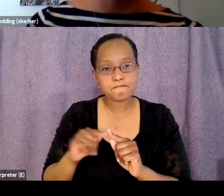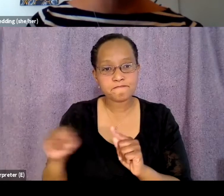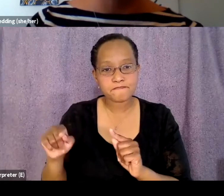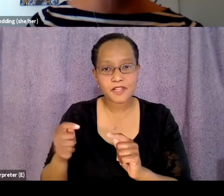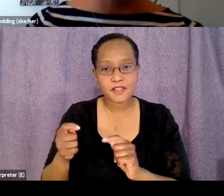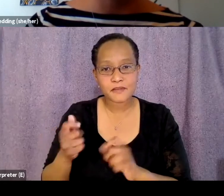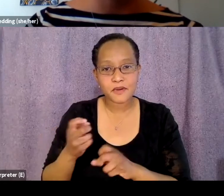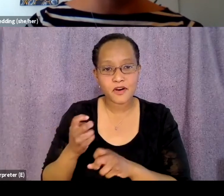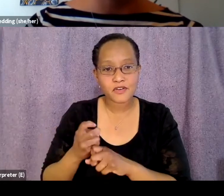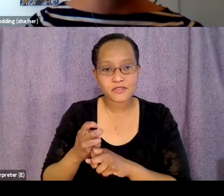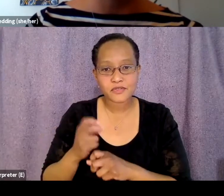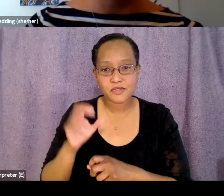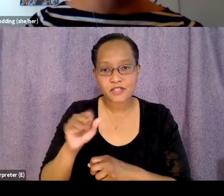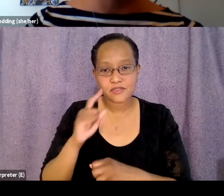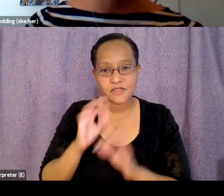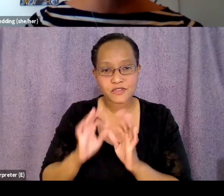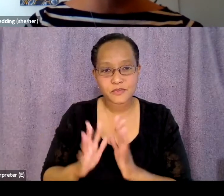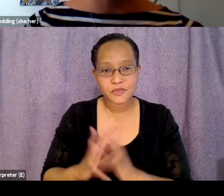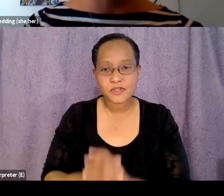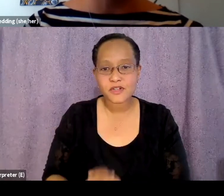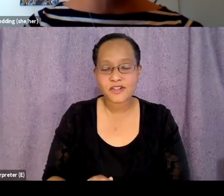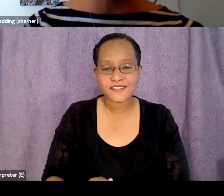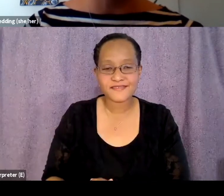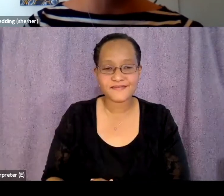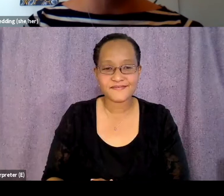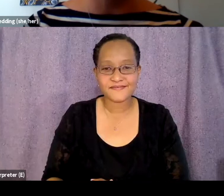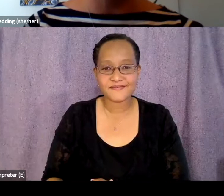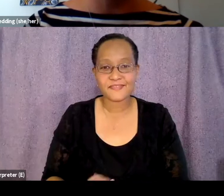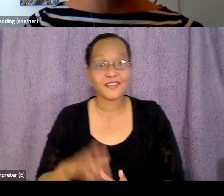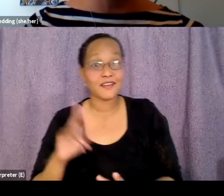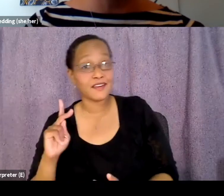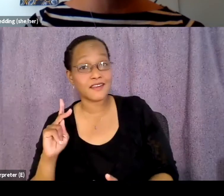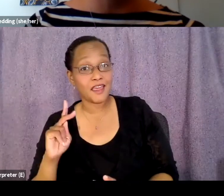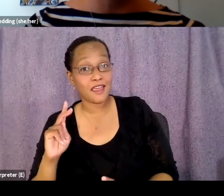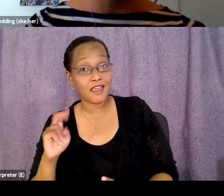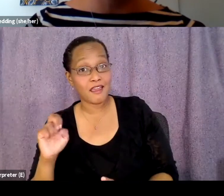Keah Brown: The advice to who.